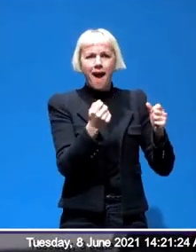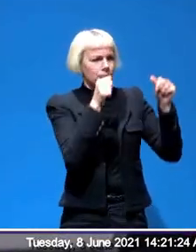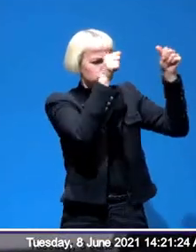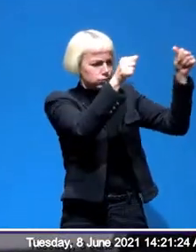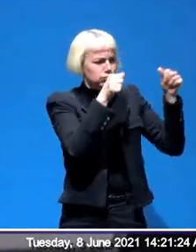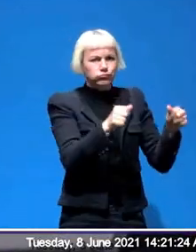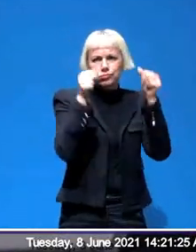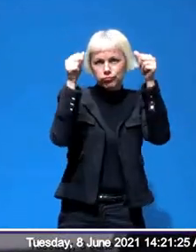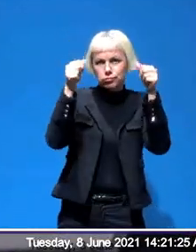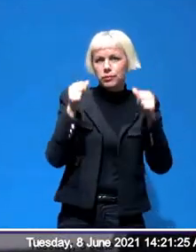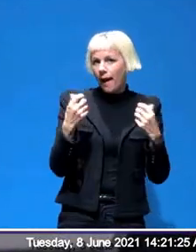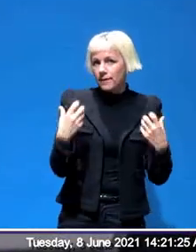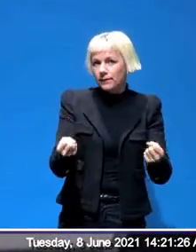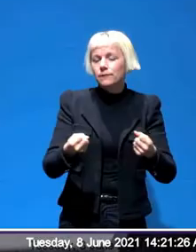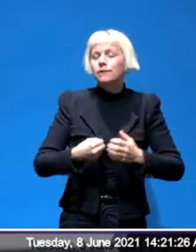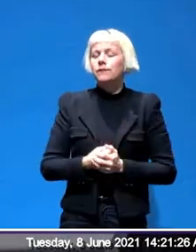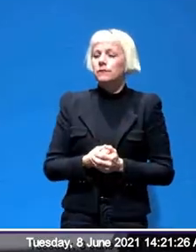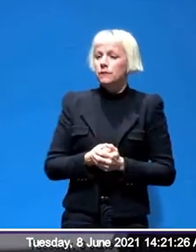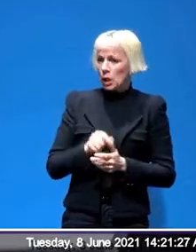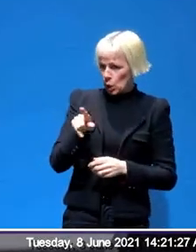What's your understanding of what this table is telling you?